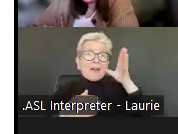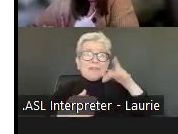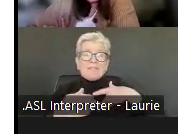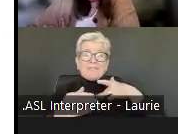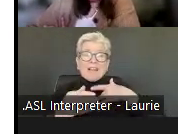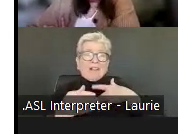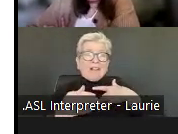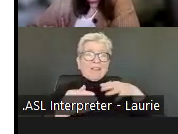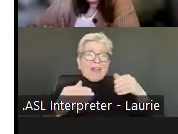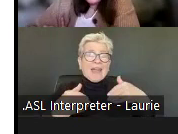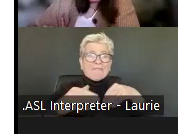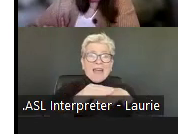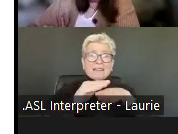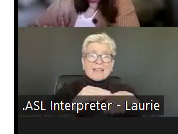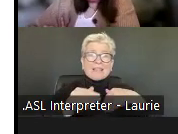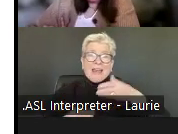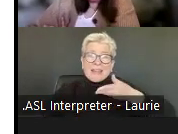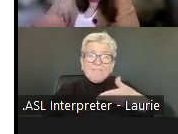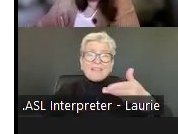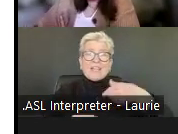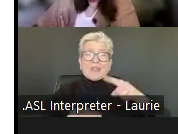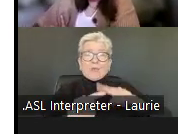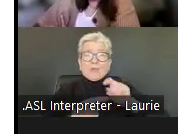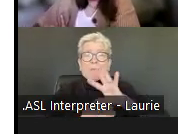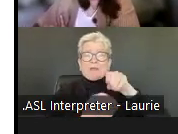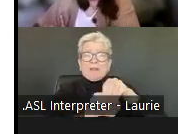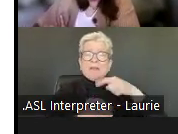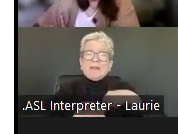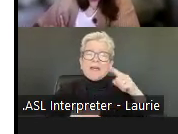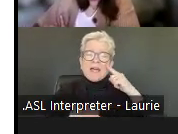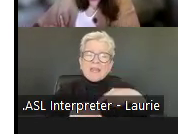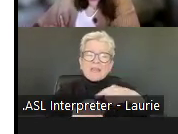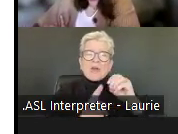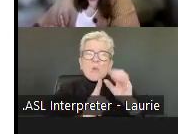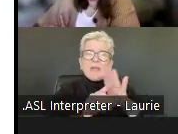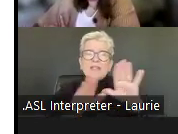orientations are a powerful place to make sure you're creating that welcoming space.